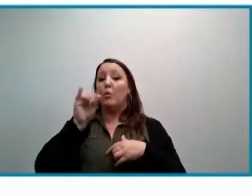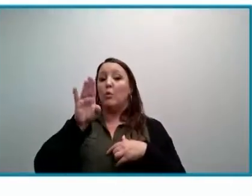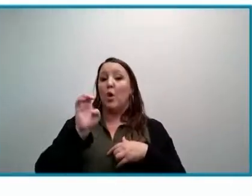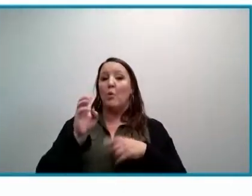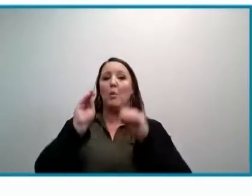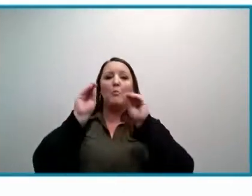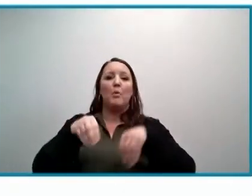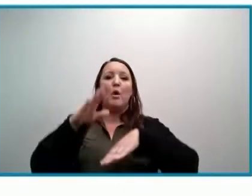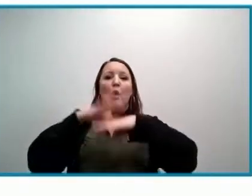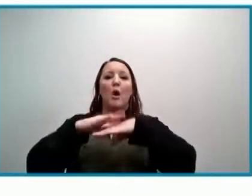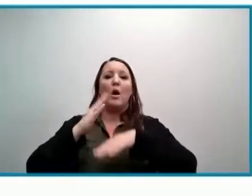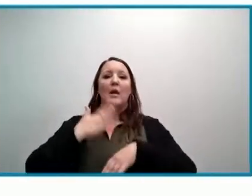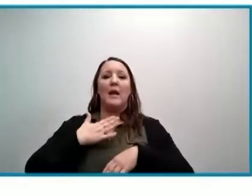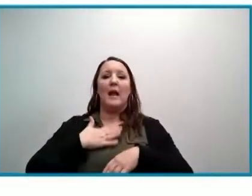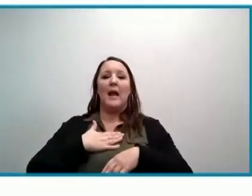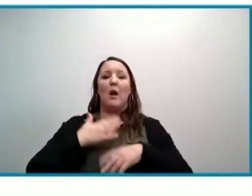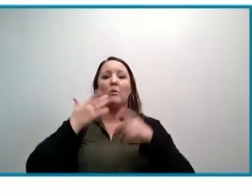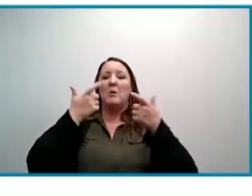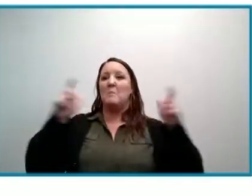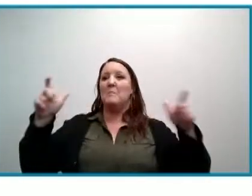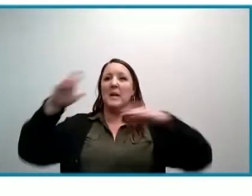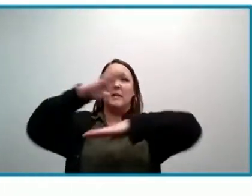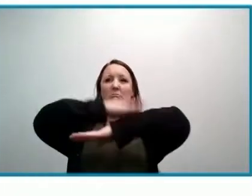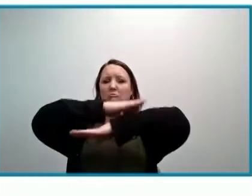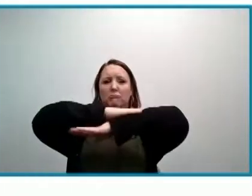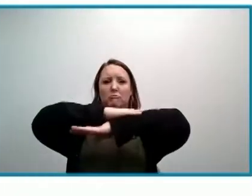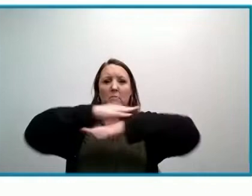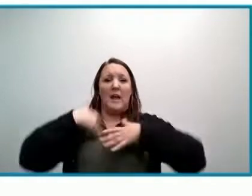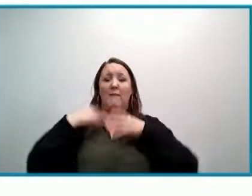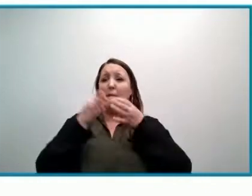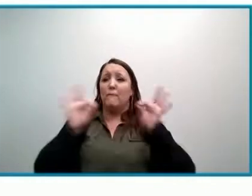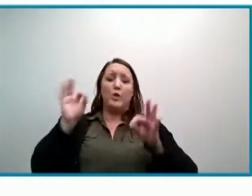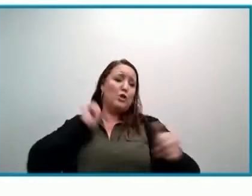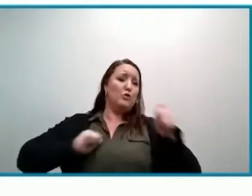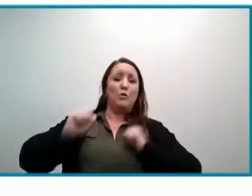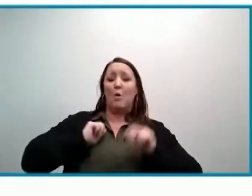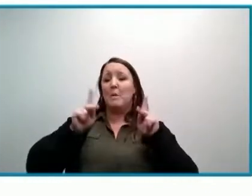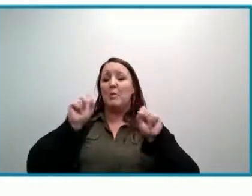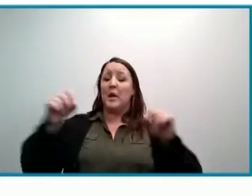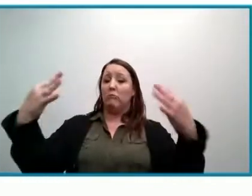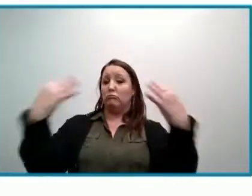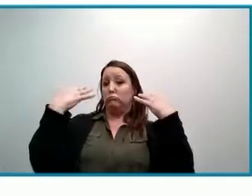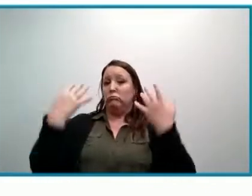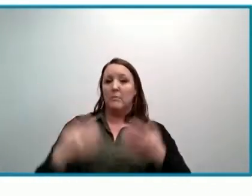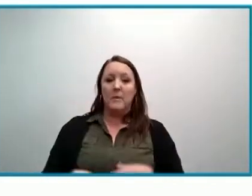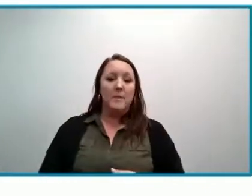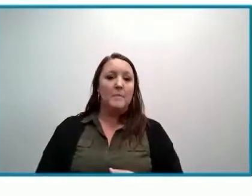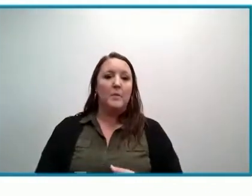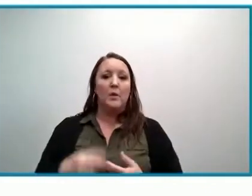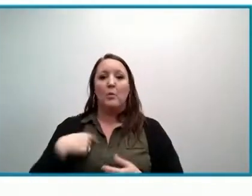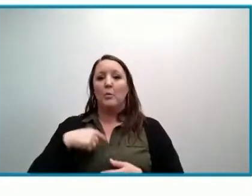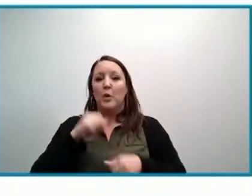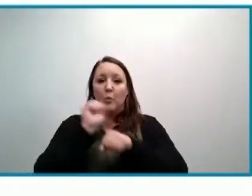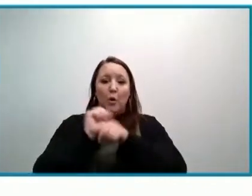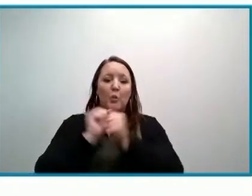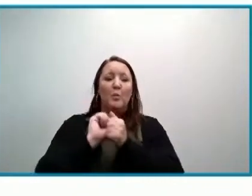our big outdoor plaza and have a free show so people can see. So, uh, we work with our community partners where they're at,